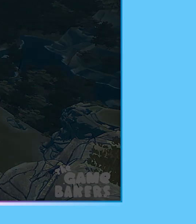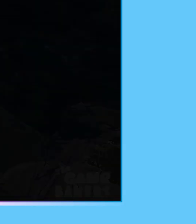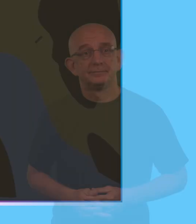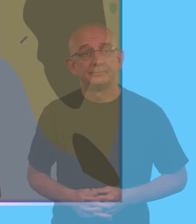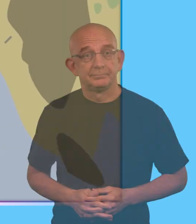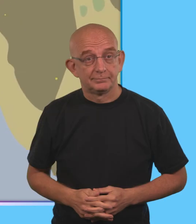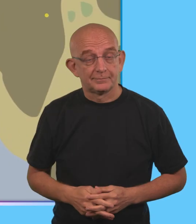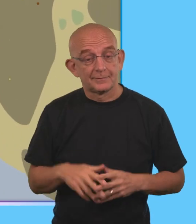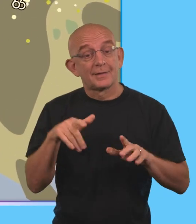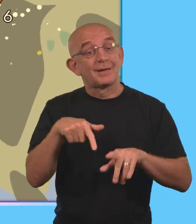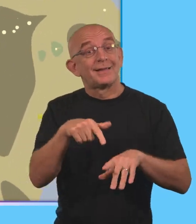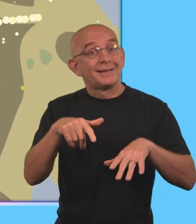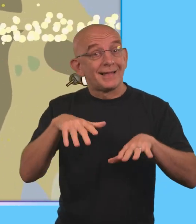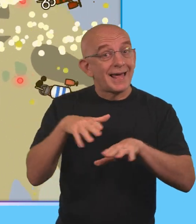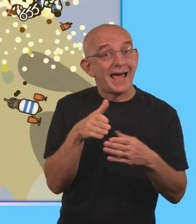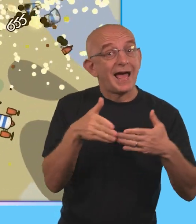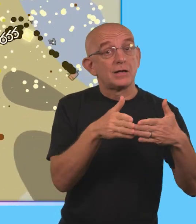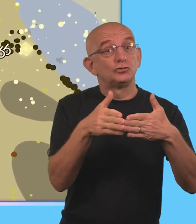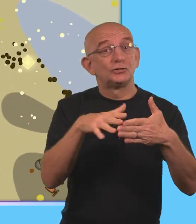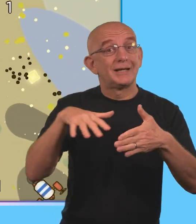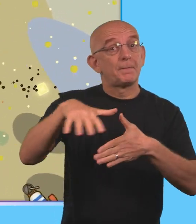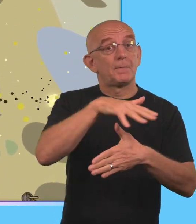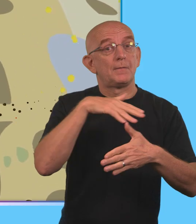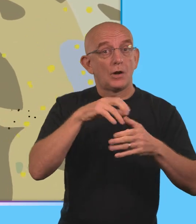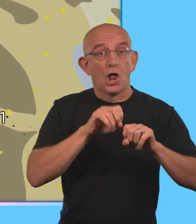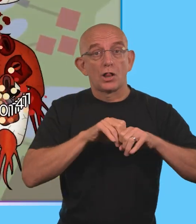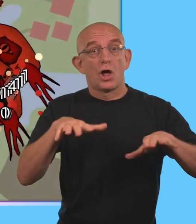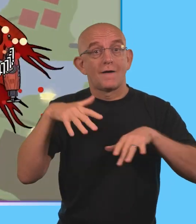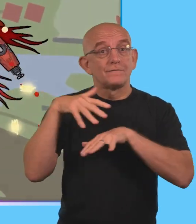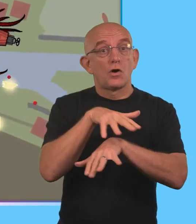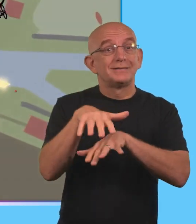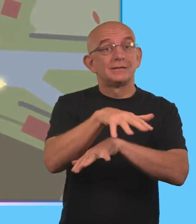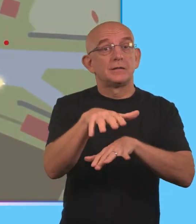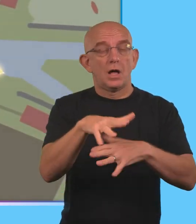Airships: Lost Flotilla is a steampunk bullet hell game where you fight